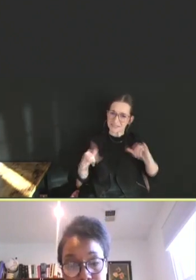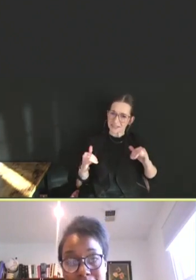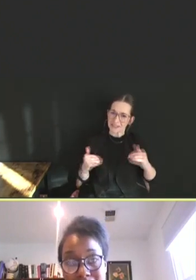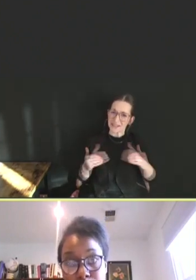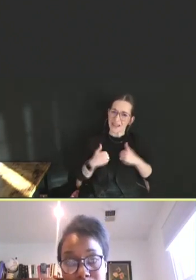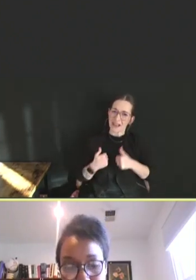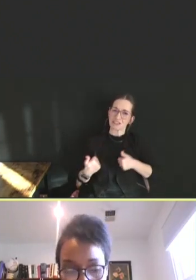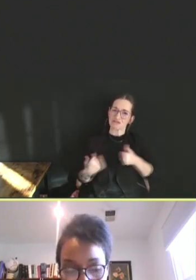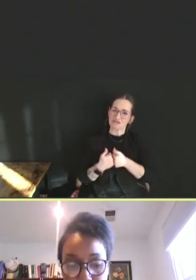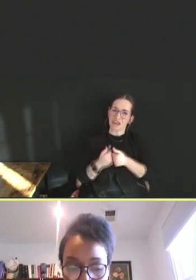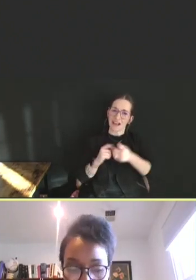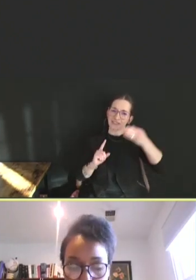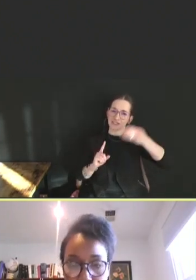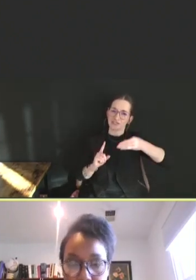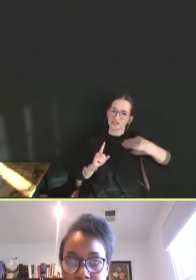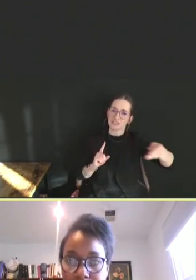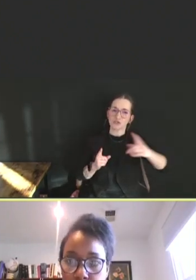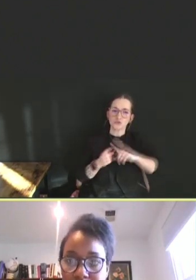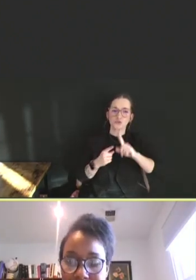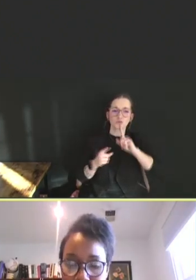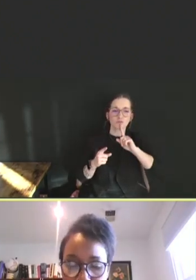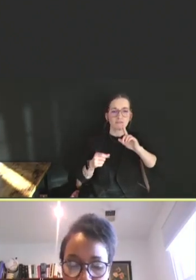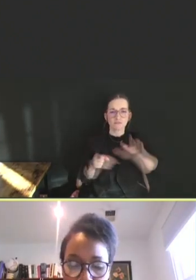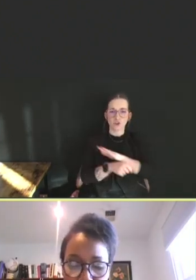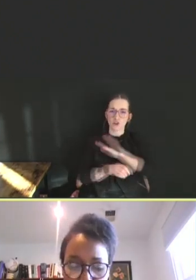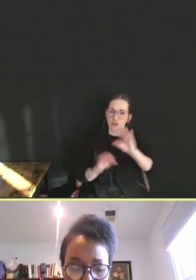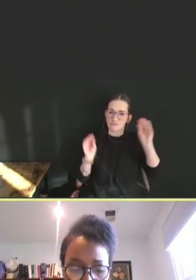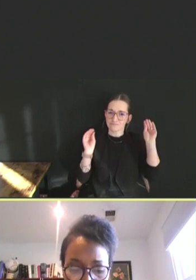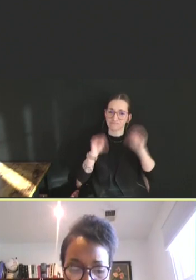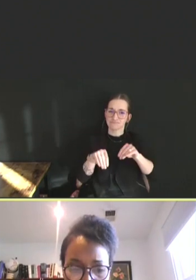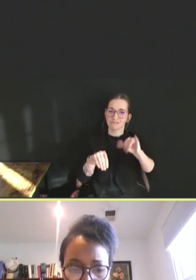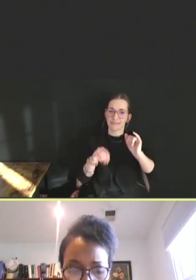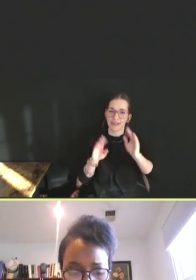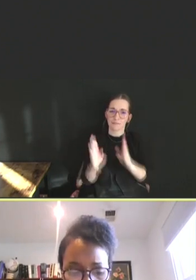in implementing the plan, and we've identified a few hurdles.